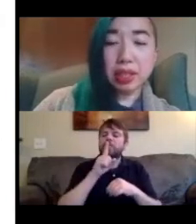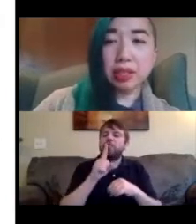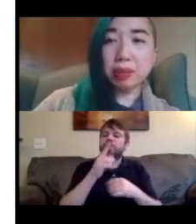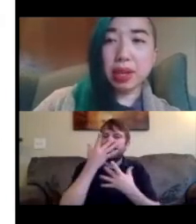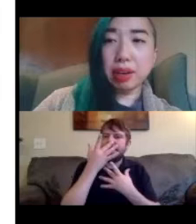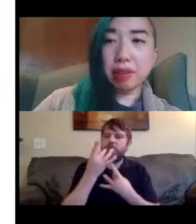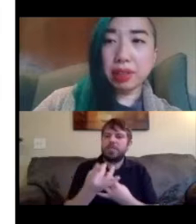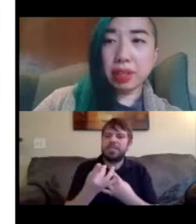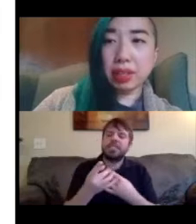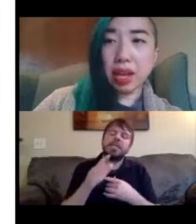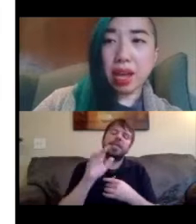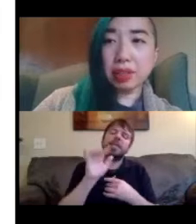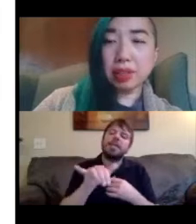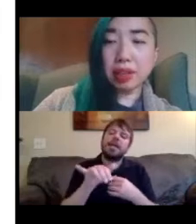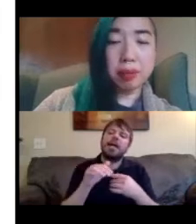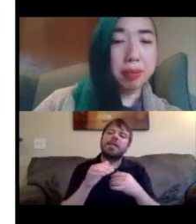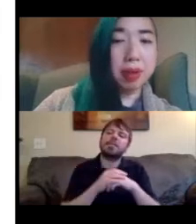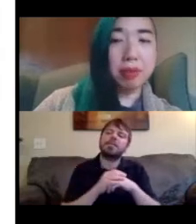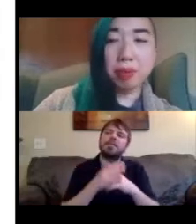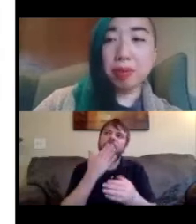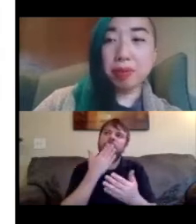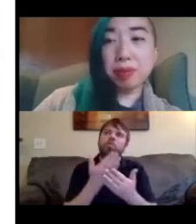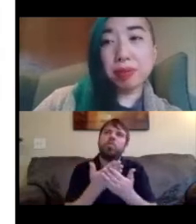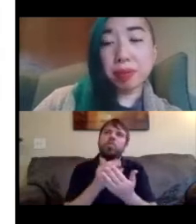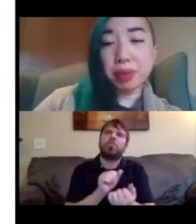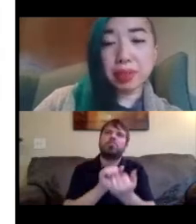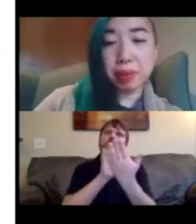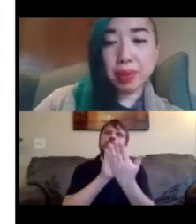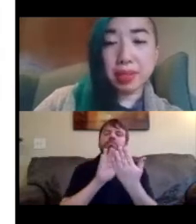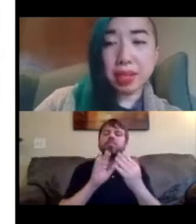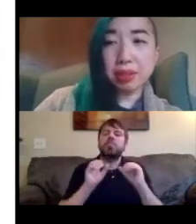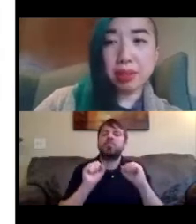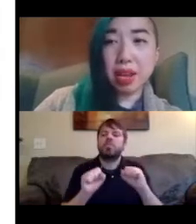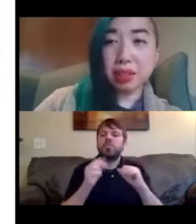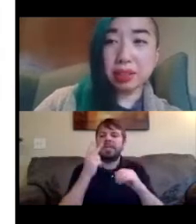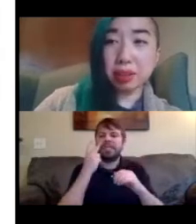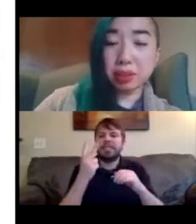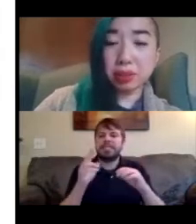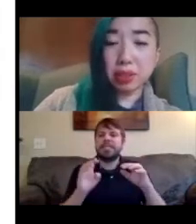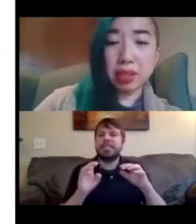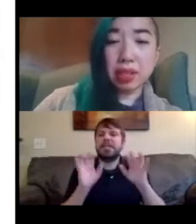is a way of looking at a form of formal experimentation as ghosts,